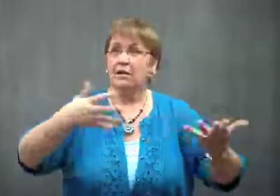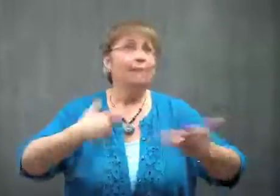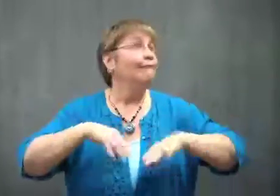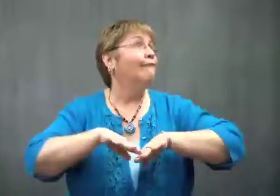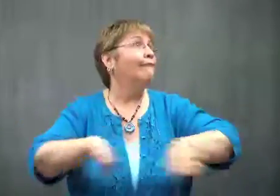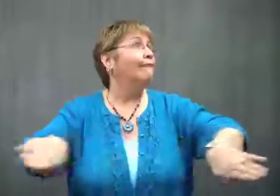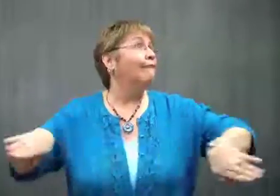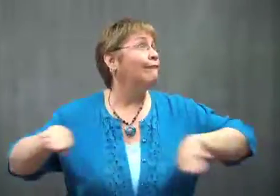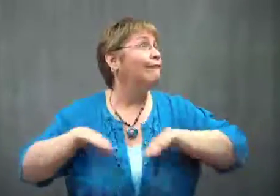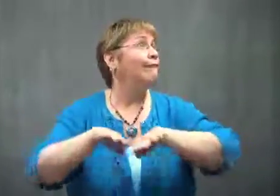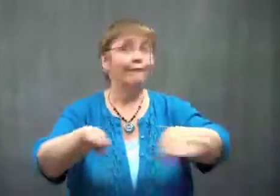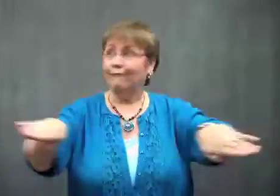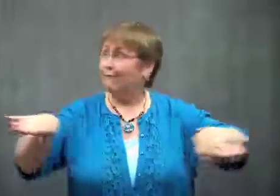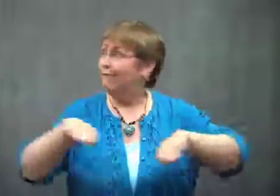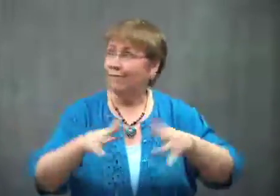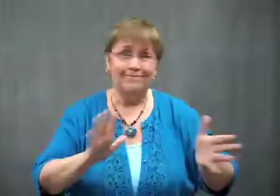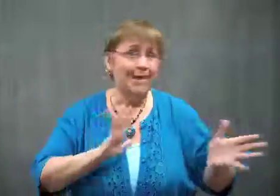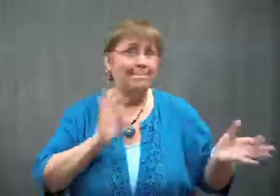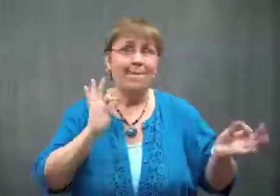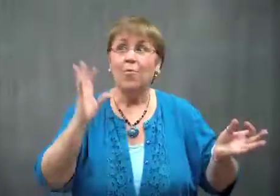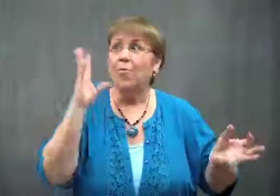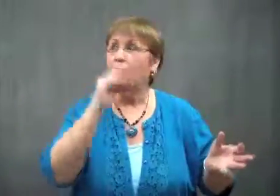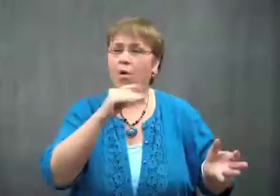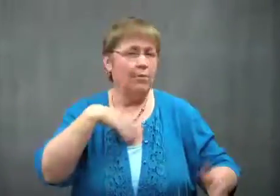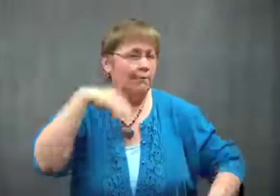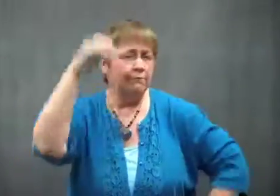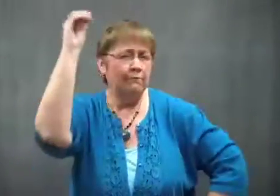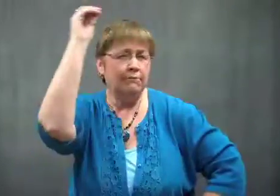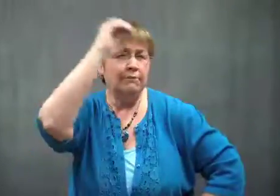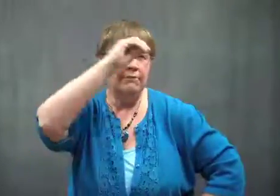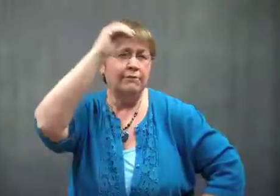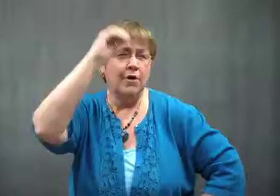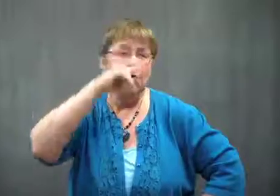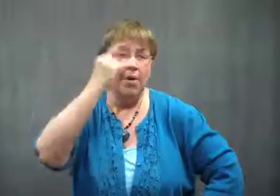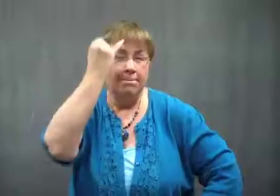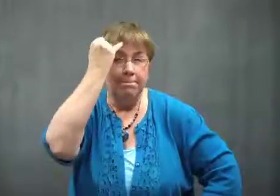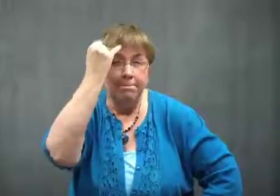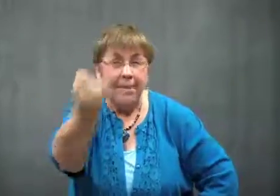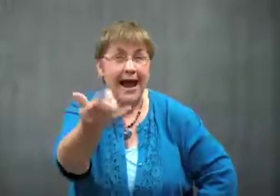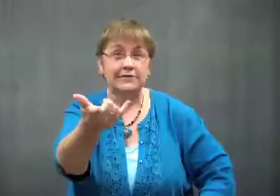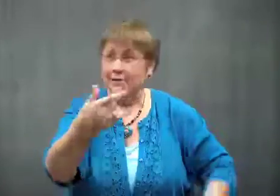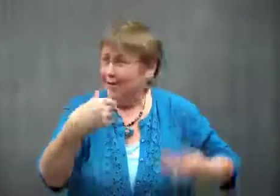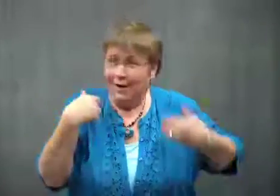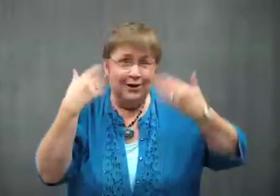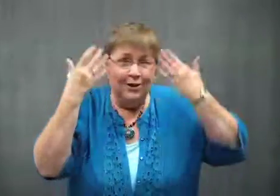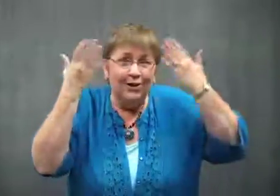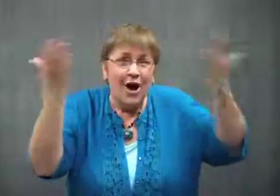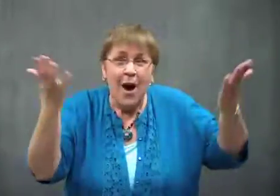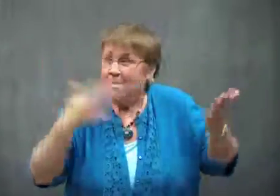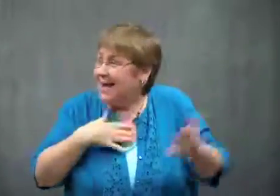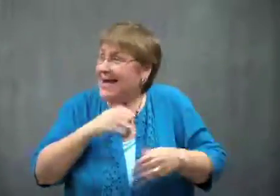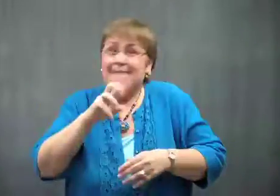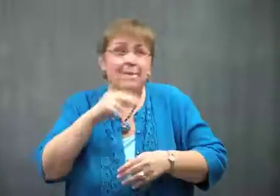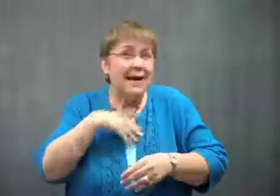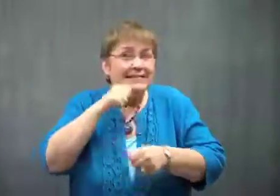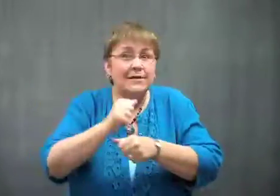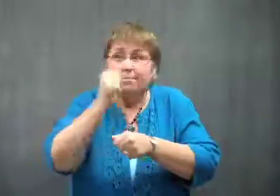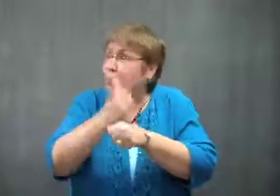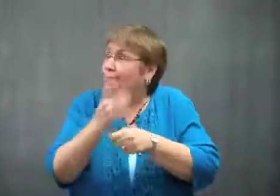We swam in this stuff that was so warm, and I had no idea.